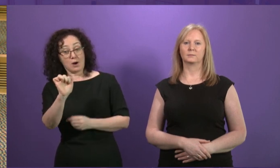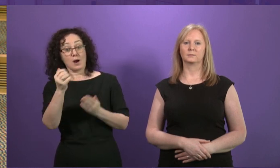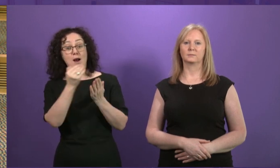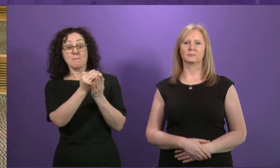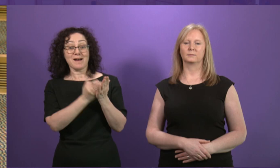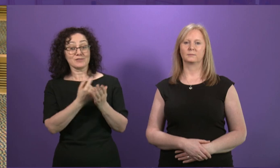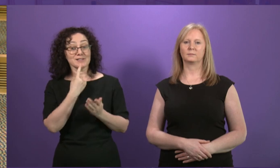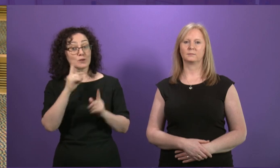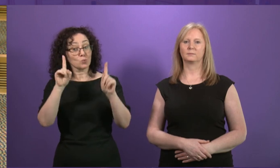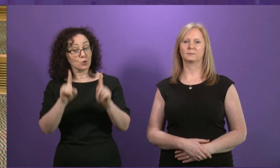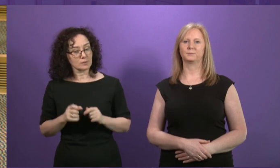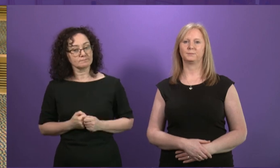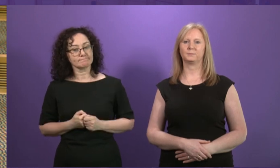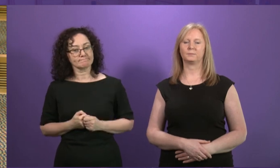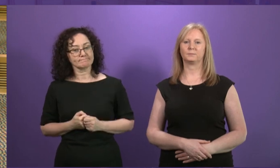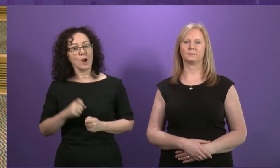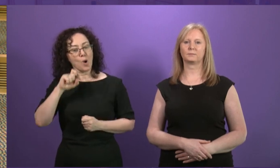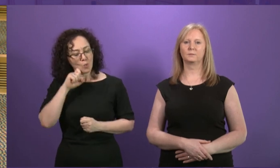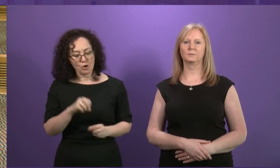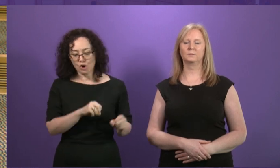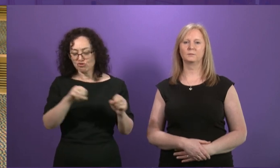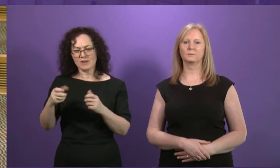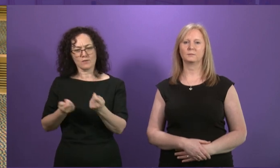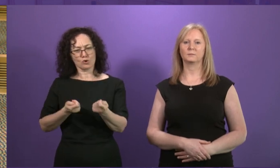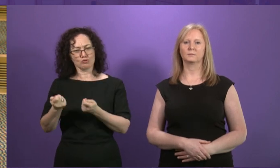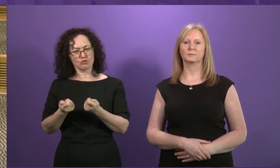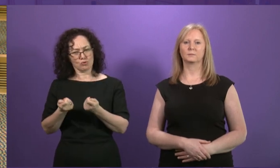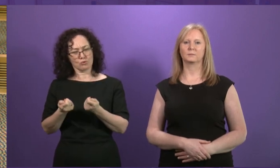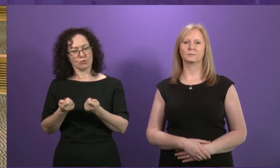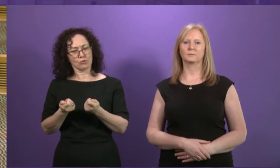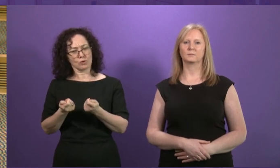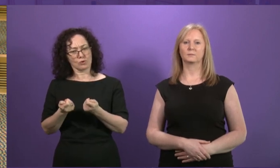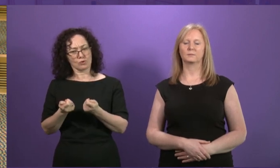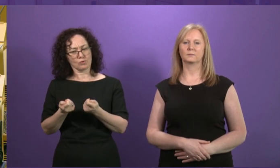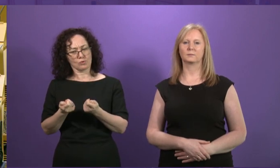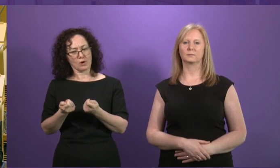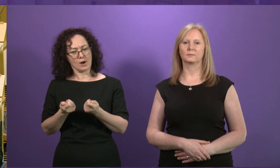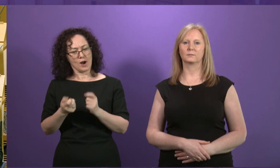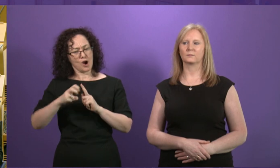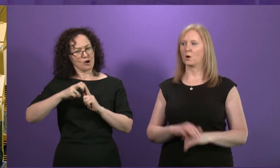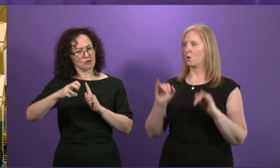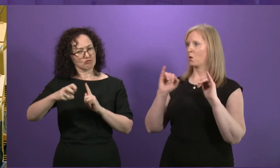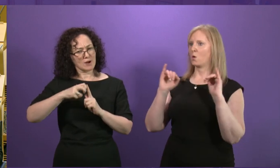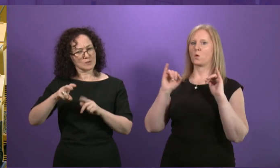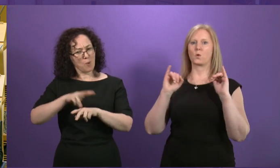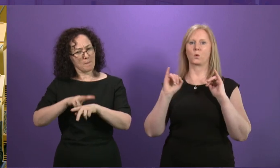said that it would “Transfer control of the British Transport Police to Police Scotland but seek to retain